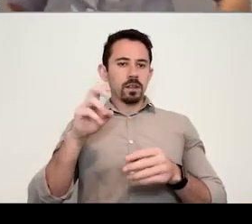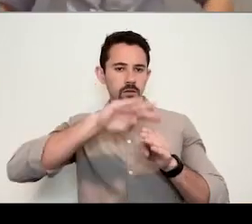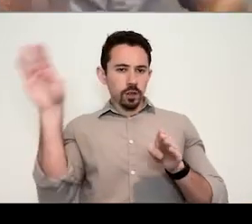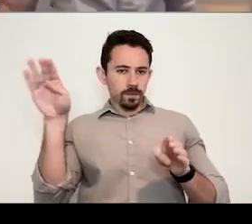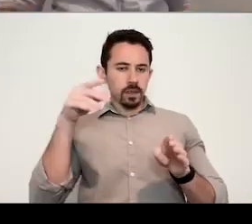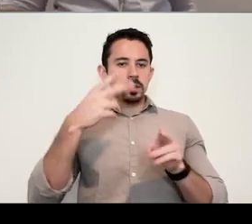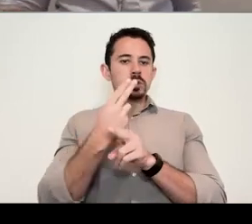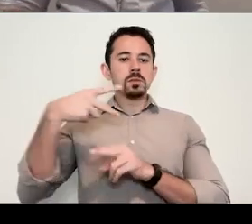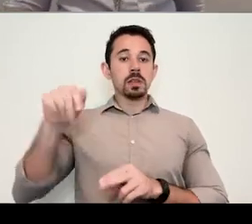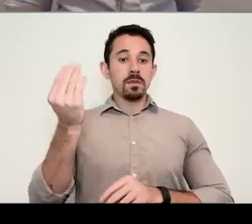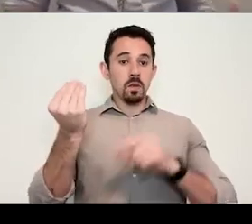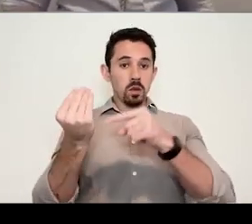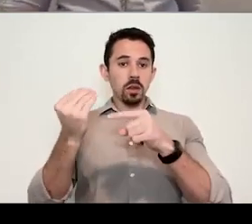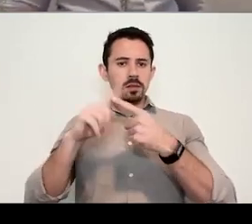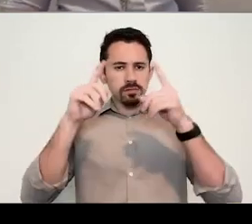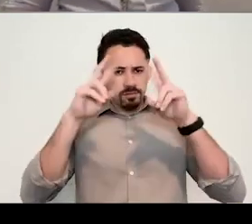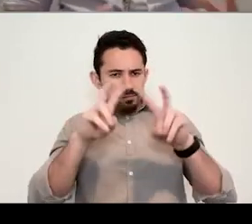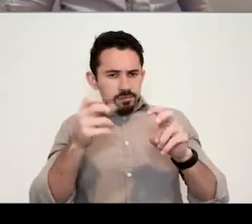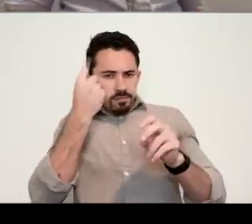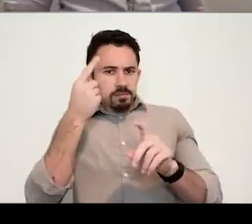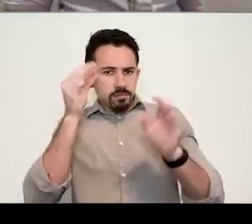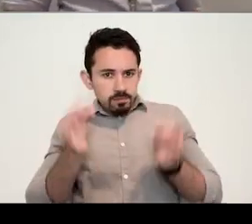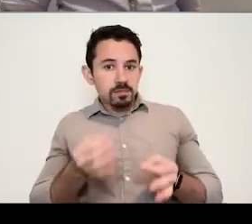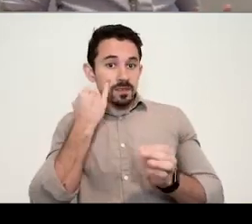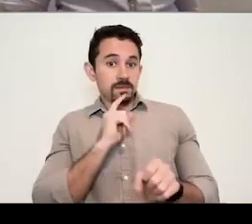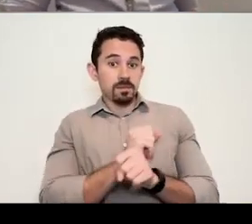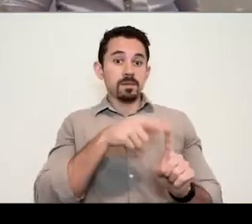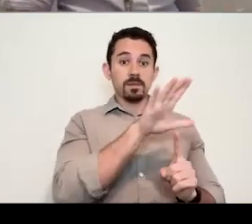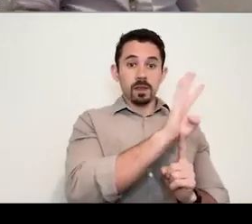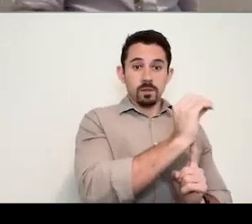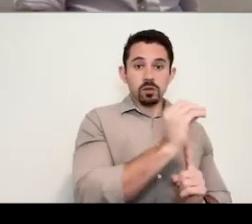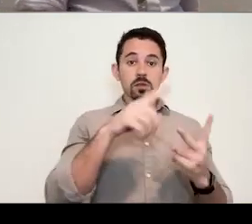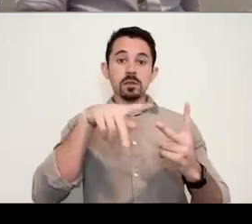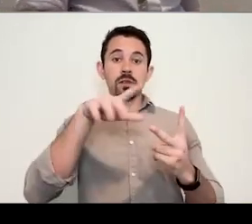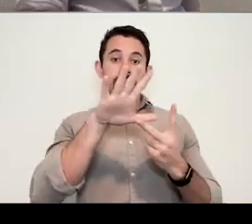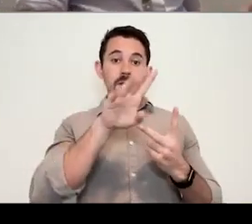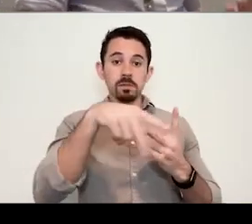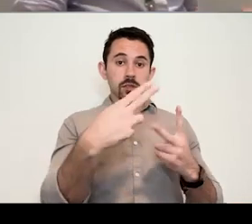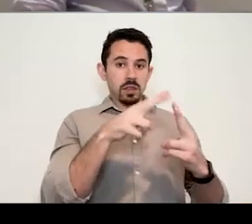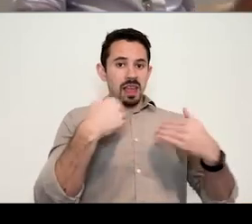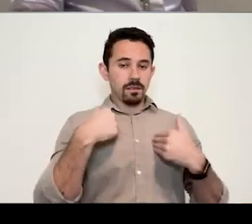So first I performed growth curves using PA14 to determine whether 54-O and 54-Ph